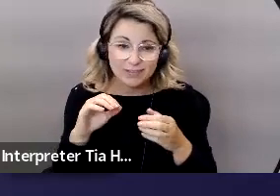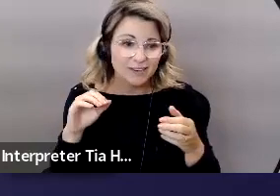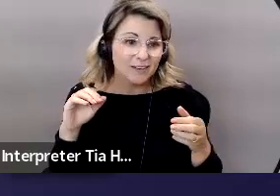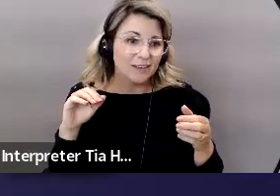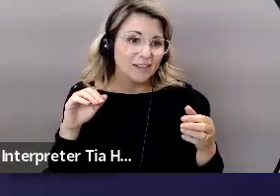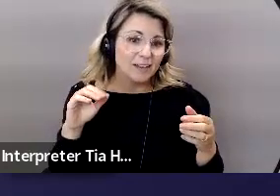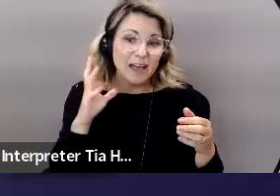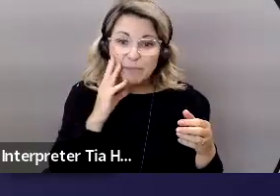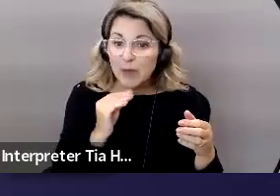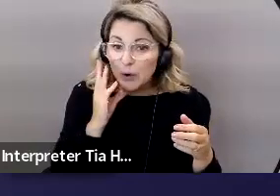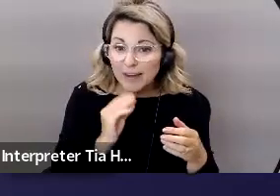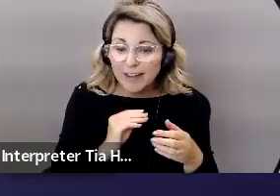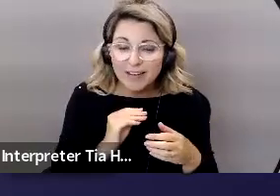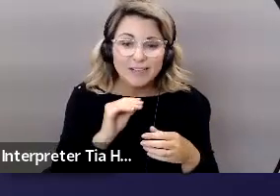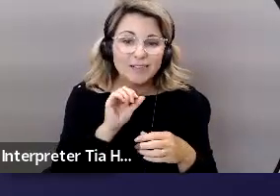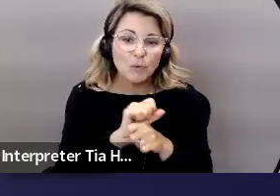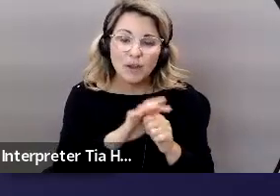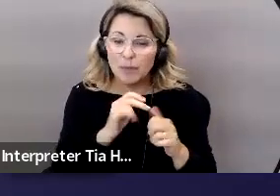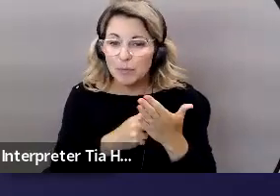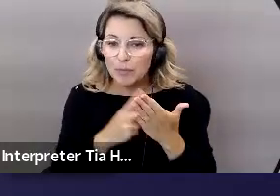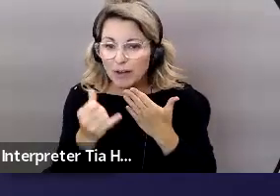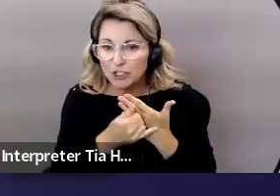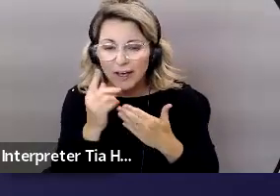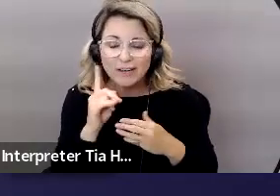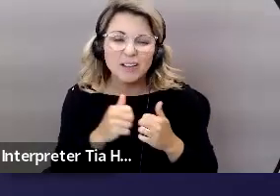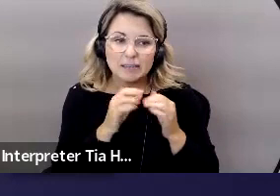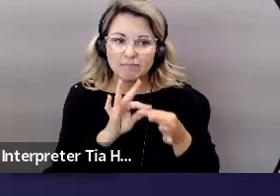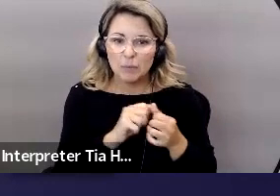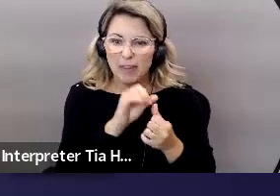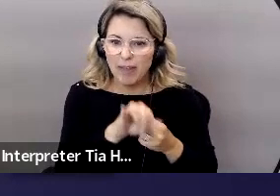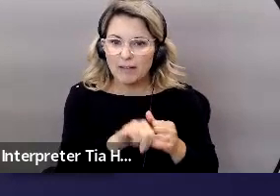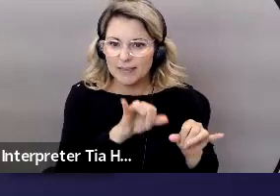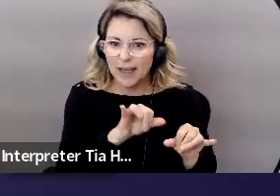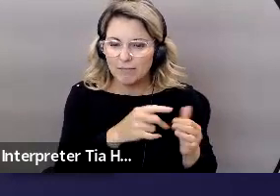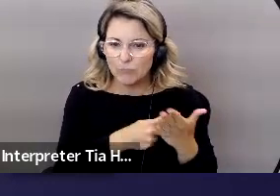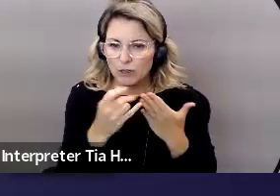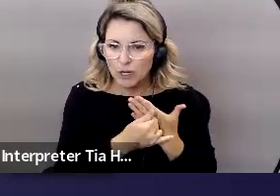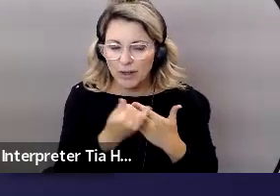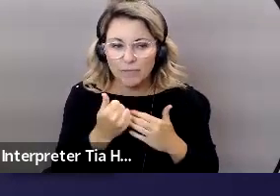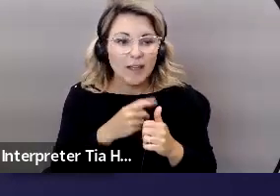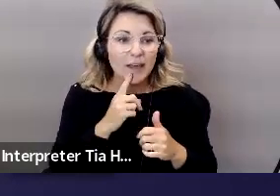experience in working on projects that are similar to this. The adequacy and accessibility of their